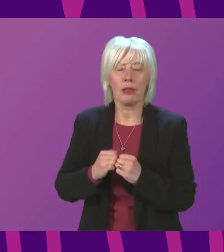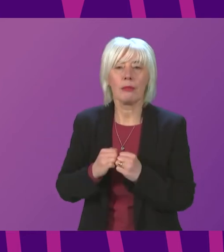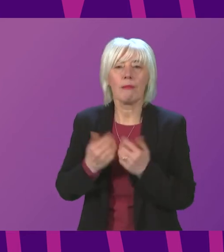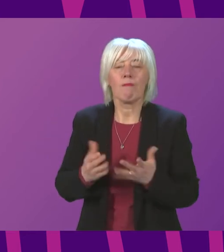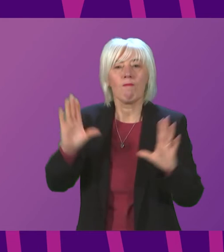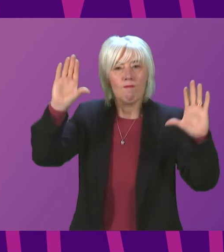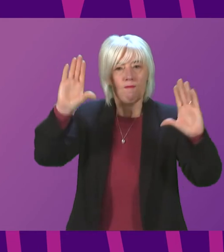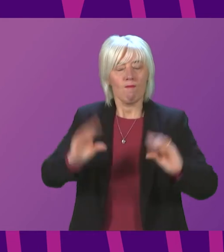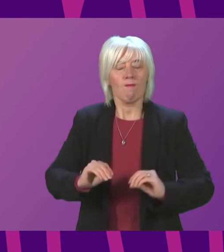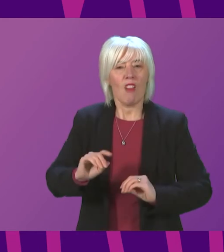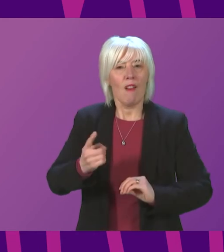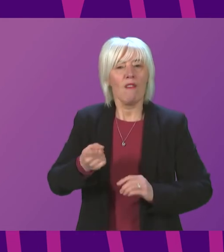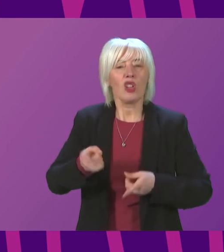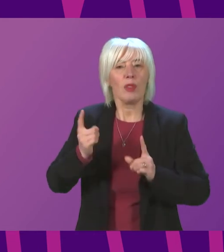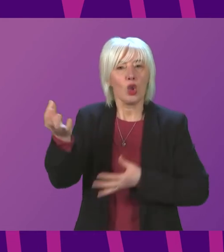That concludes First Minister’s question time.